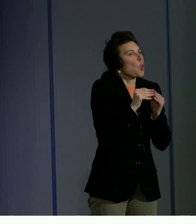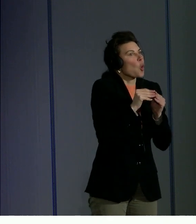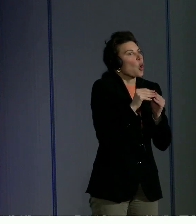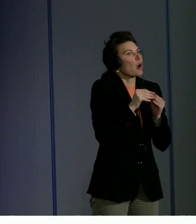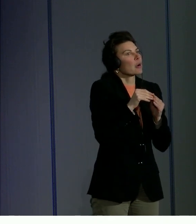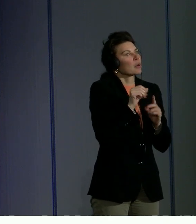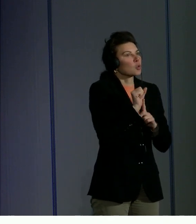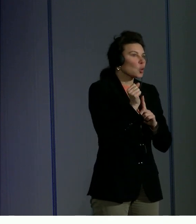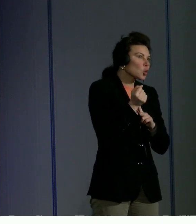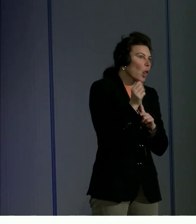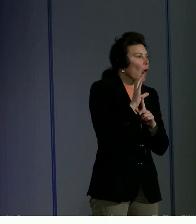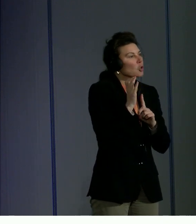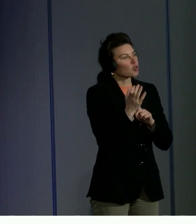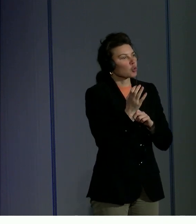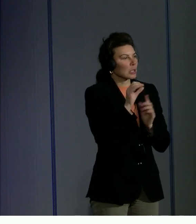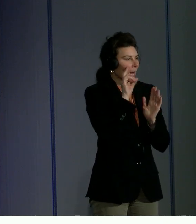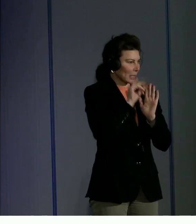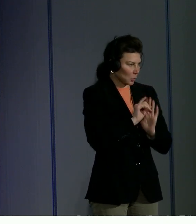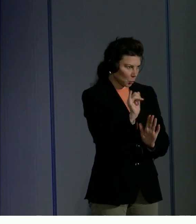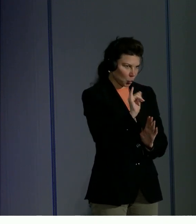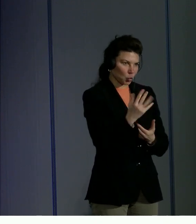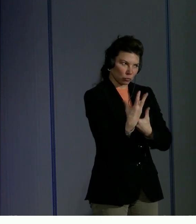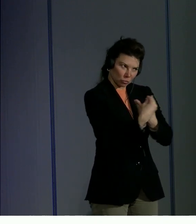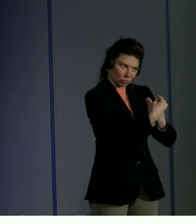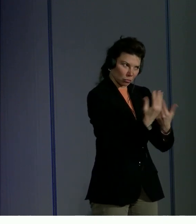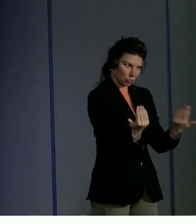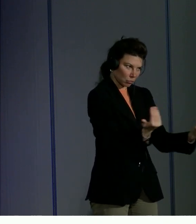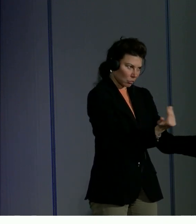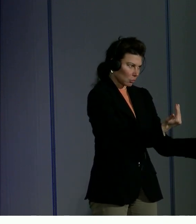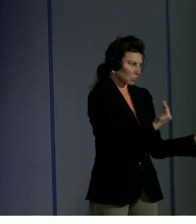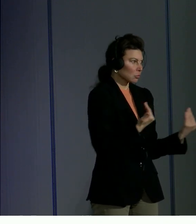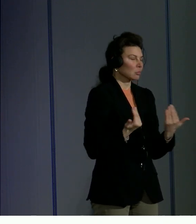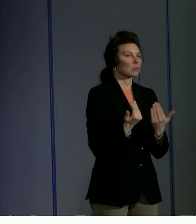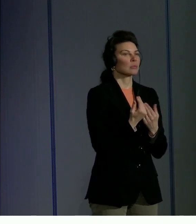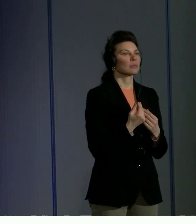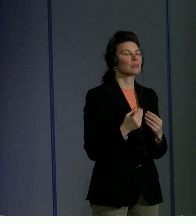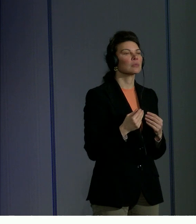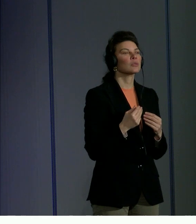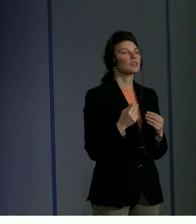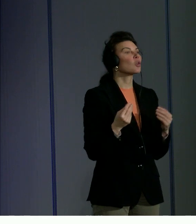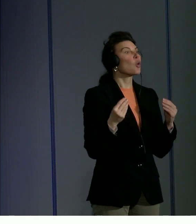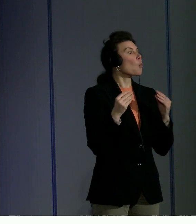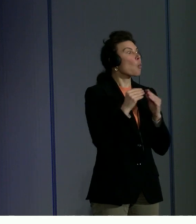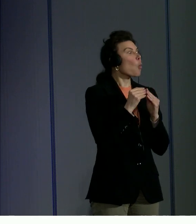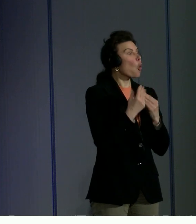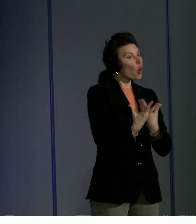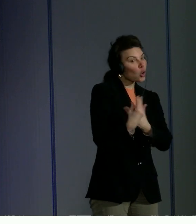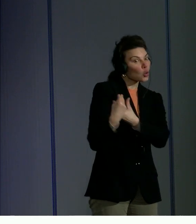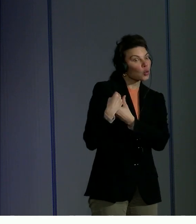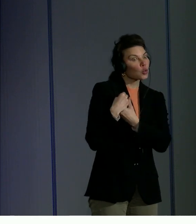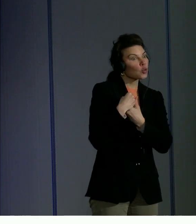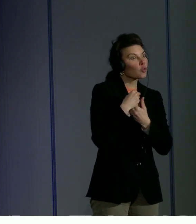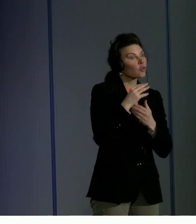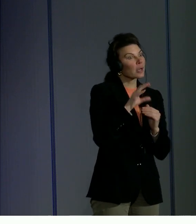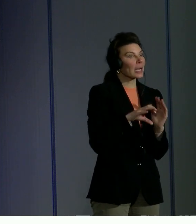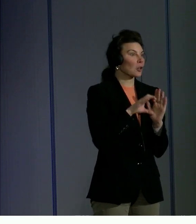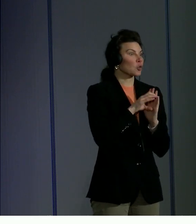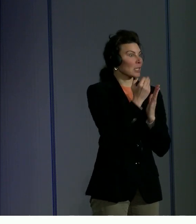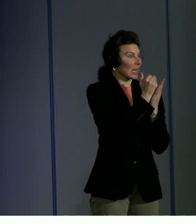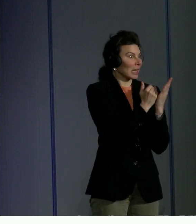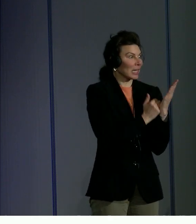So our more inclusive characteristics list, in addition to what was previously mentioned